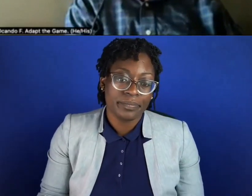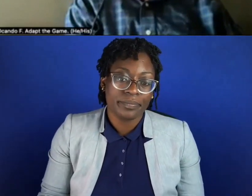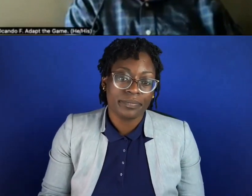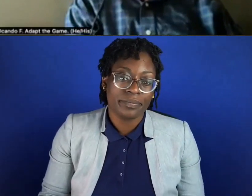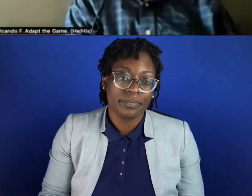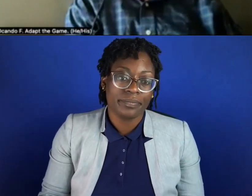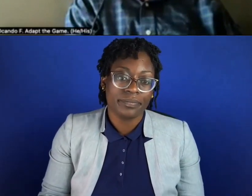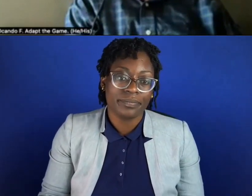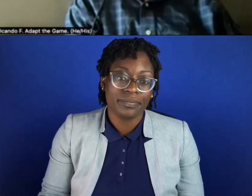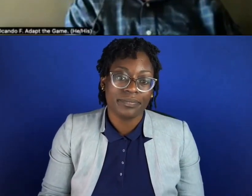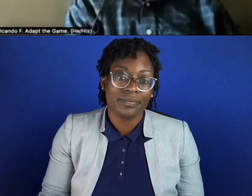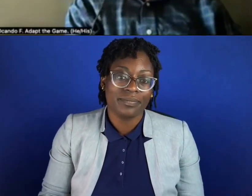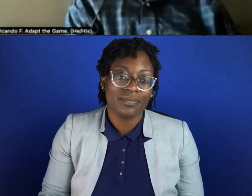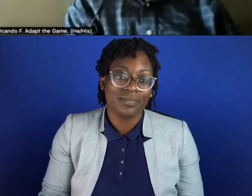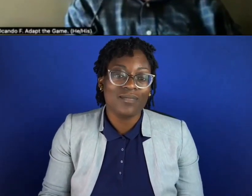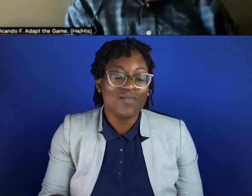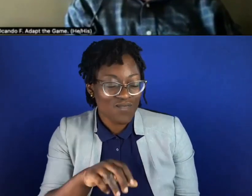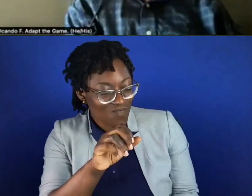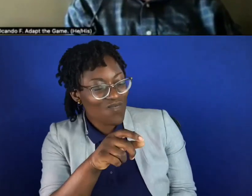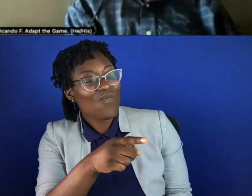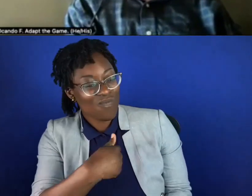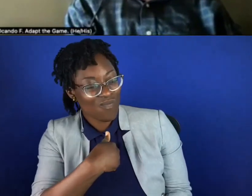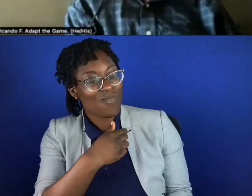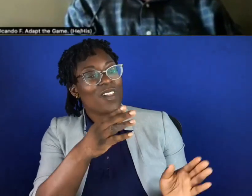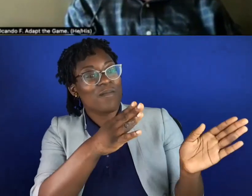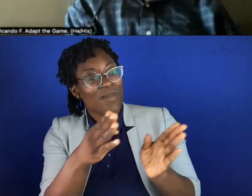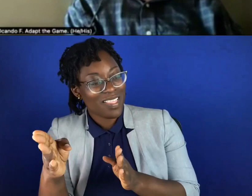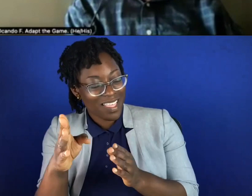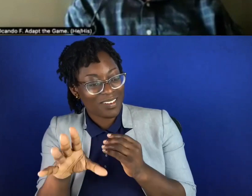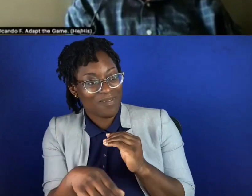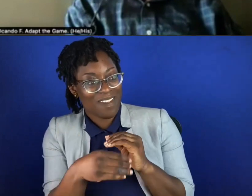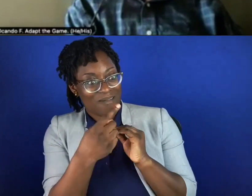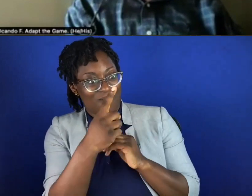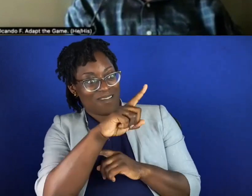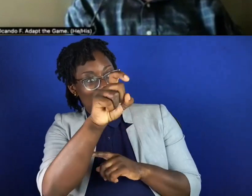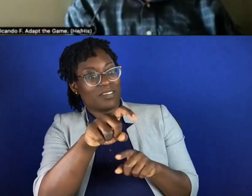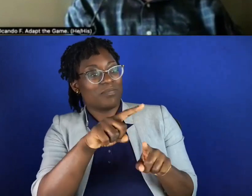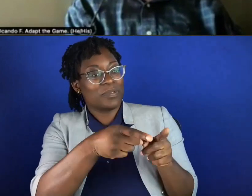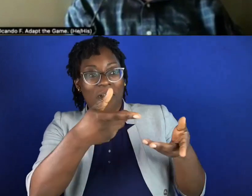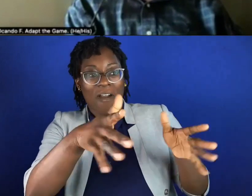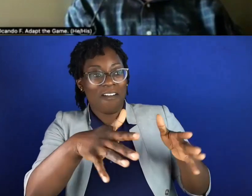I was going to add a question for you Daman but you hit it right there I was going to